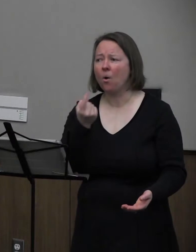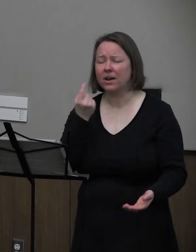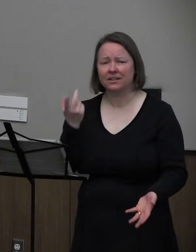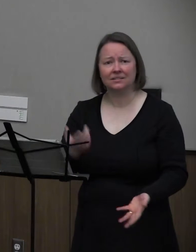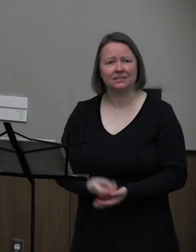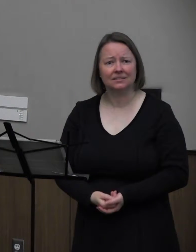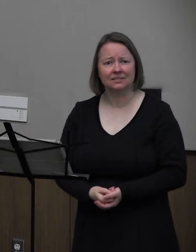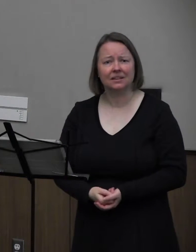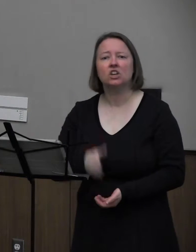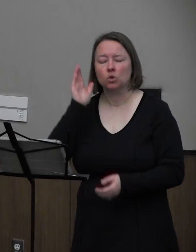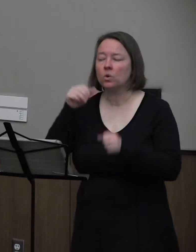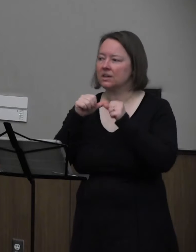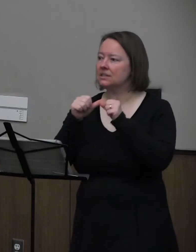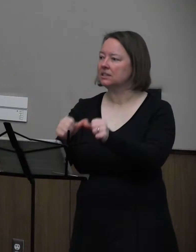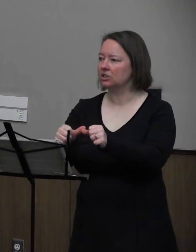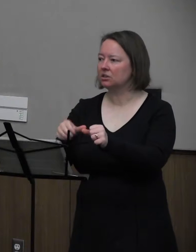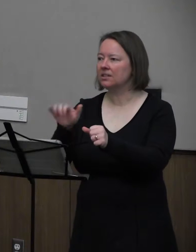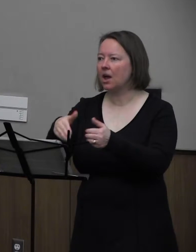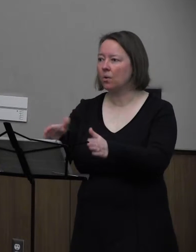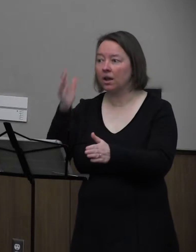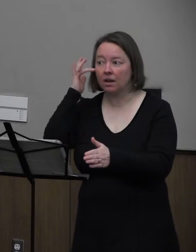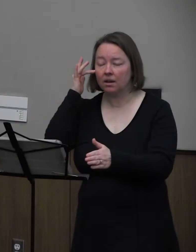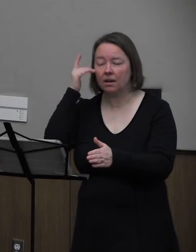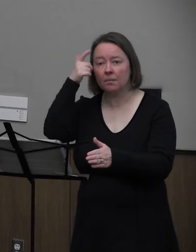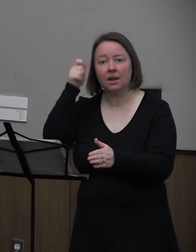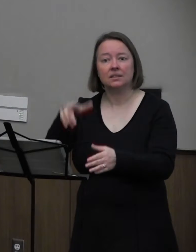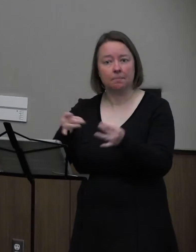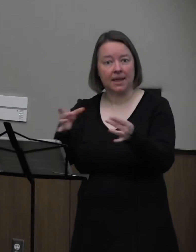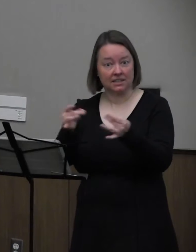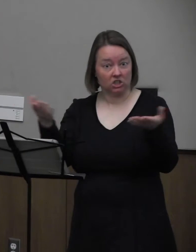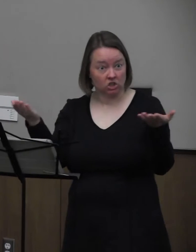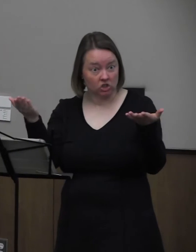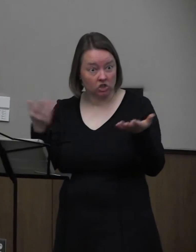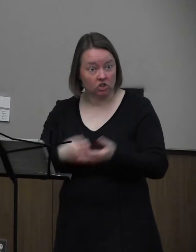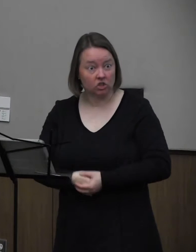and she will continue to be, because here's the message.